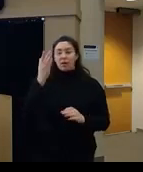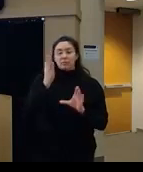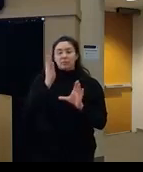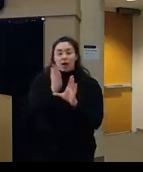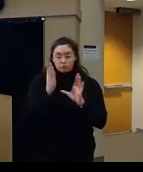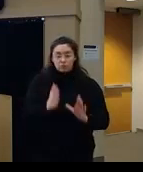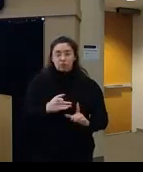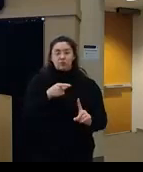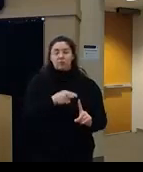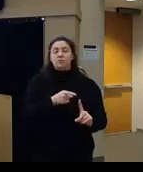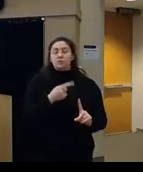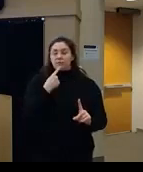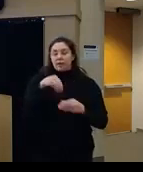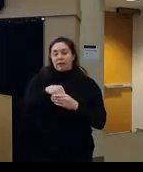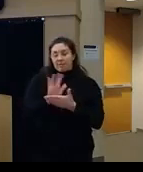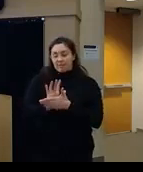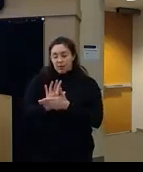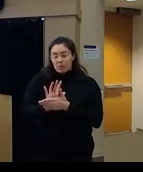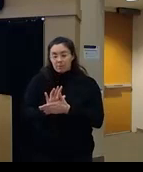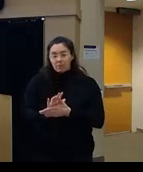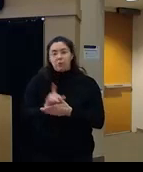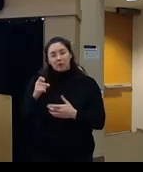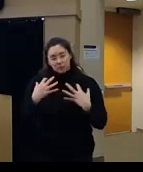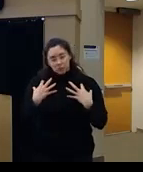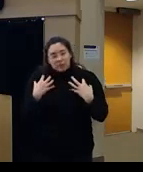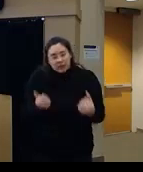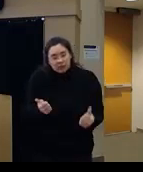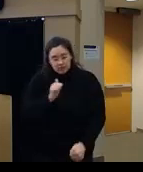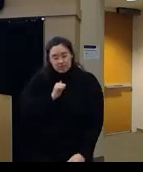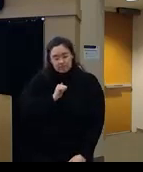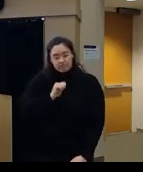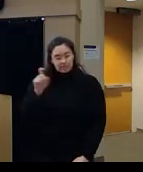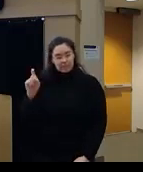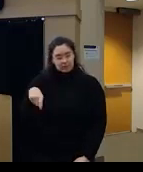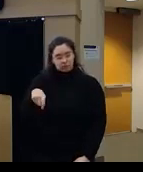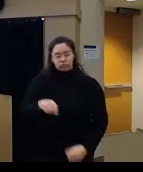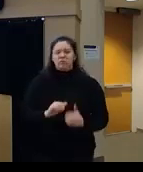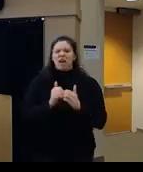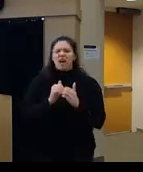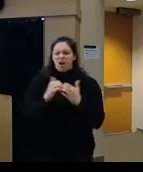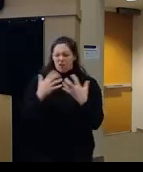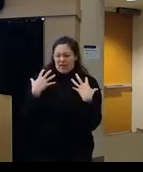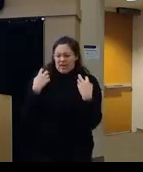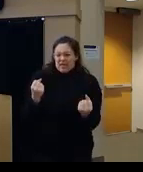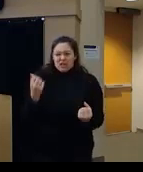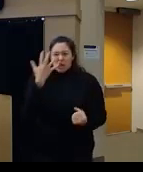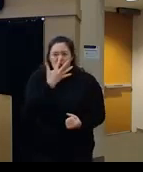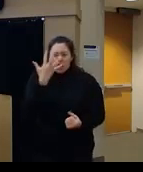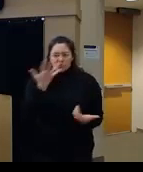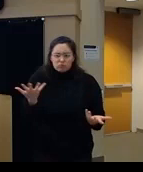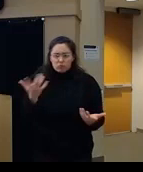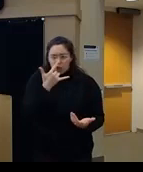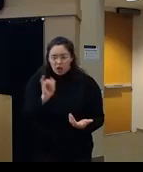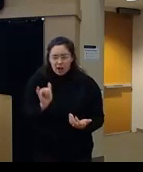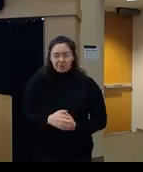the film is we have to heal ourselves how does that healing look like now when we have this